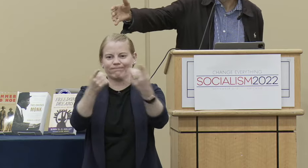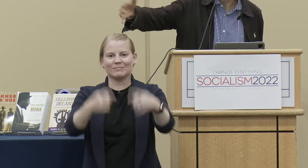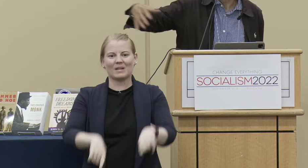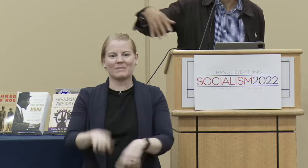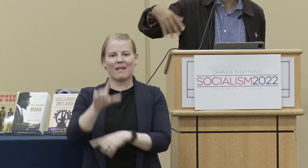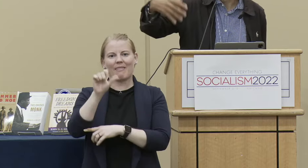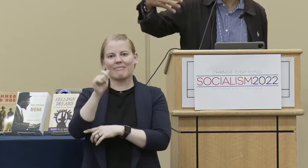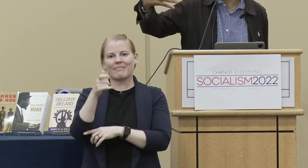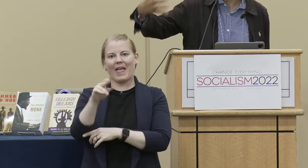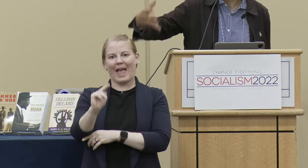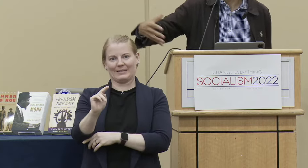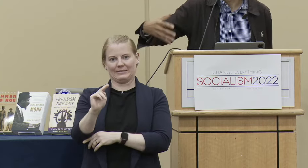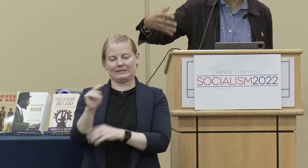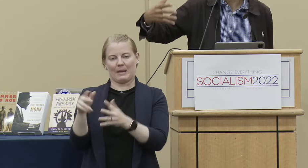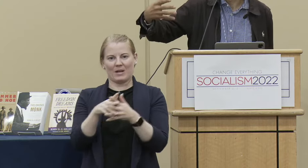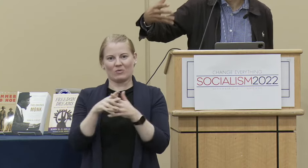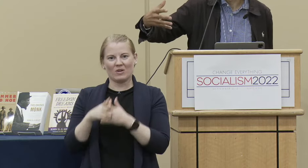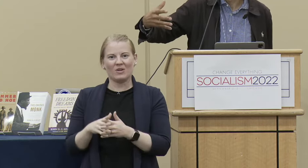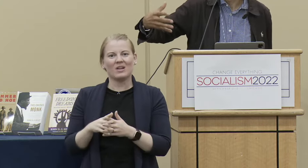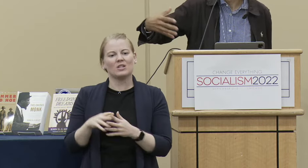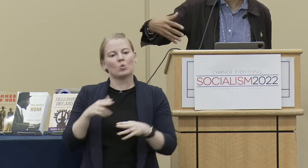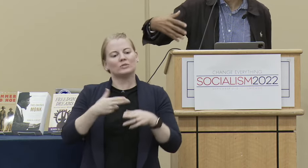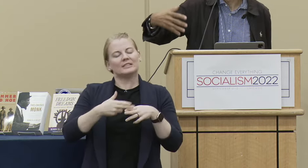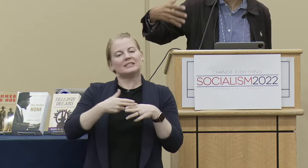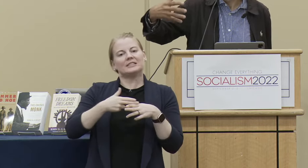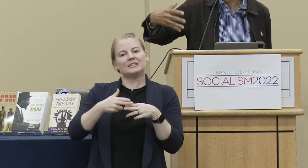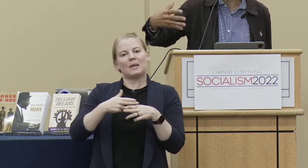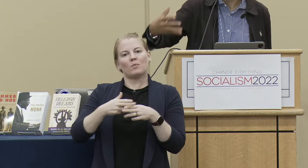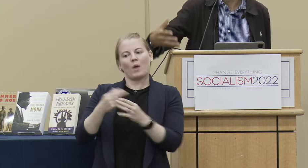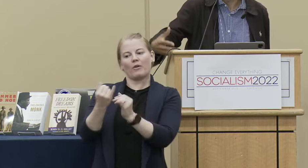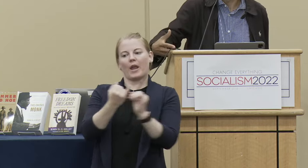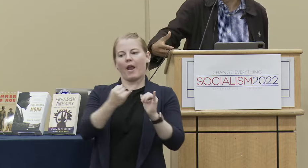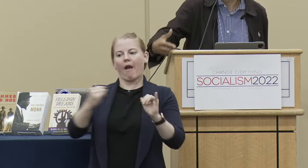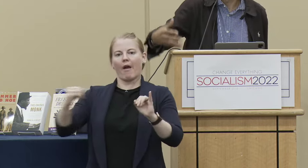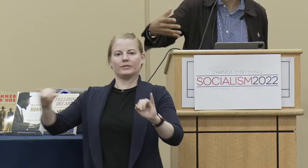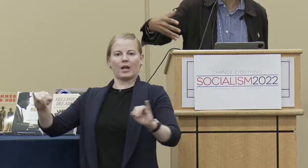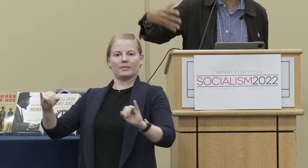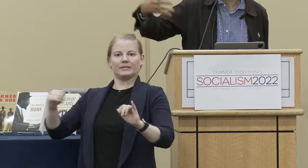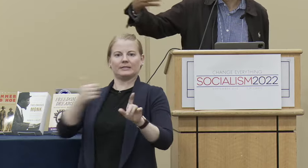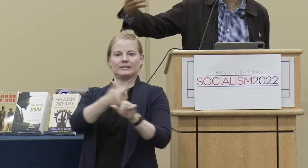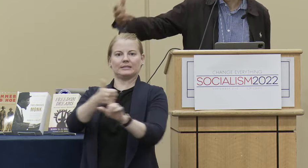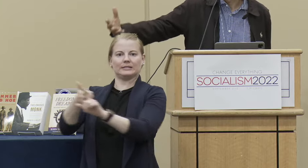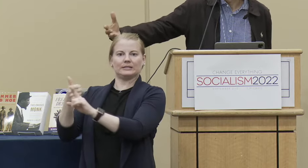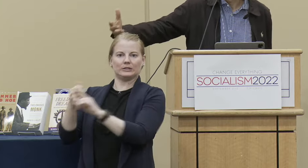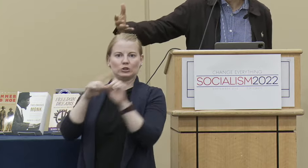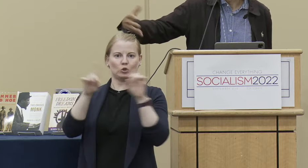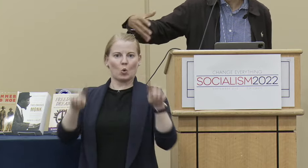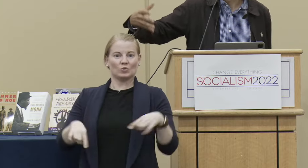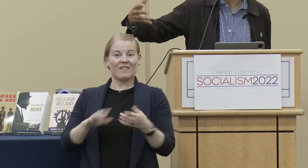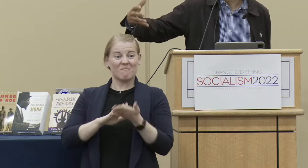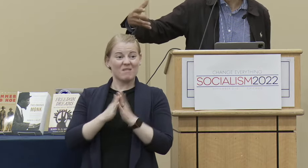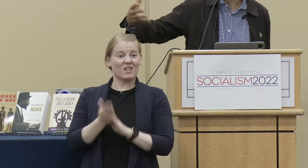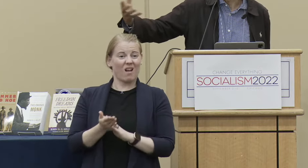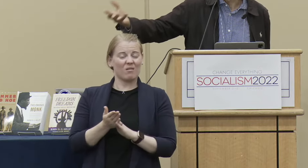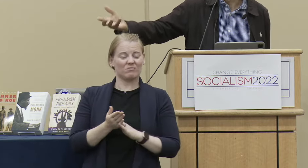America. By the way, beyond the scope of this talk, but those